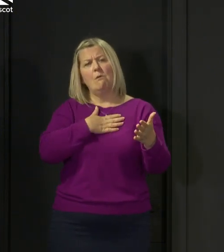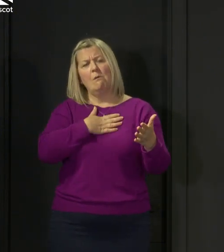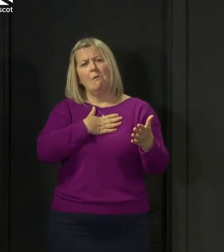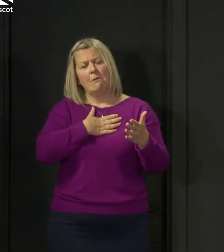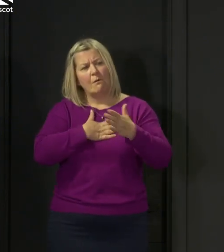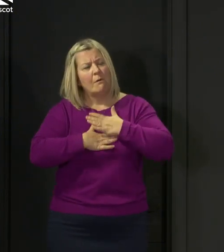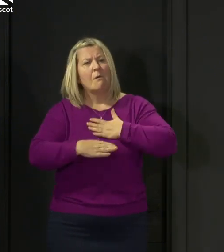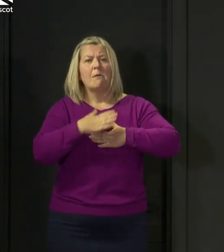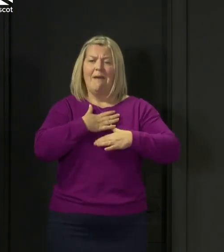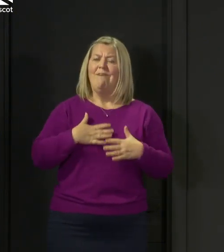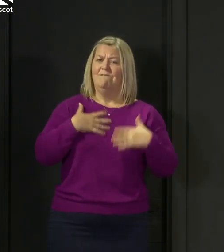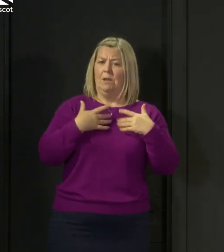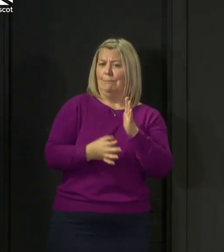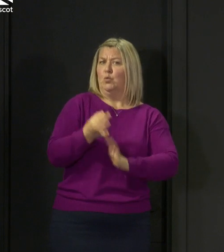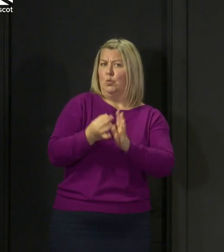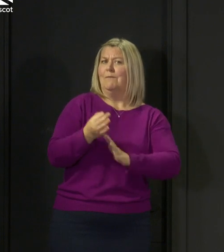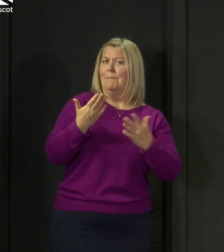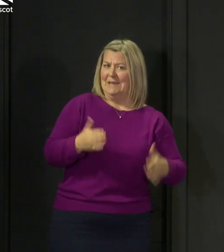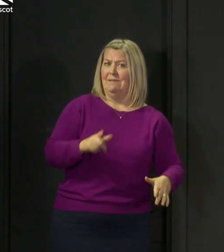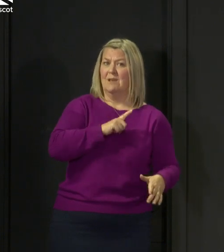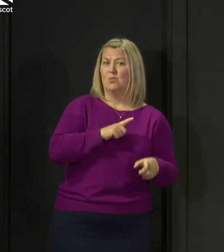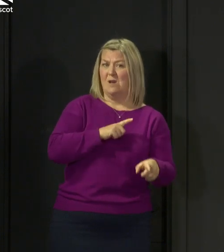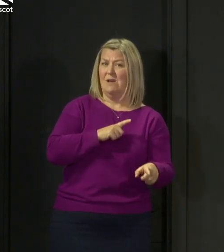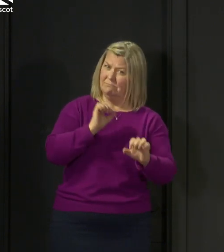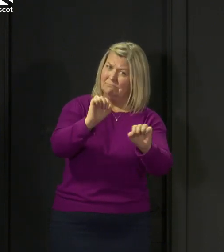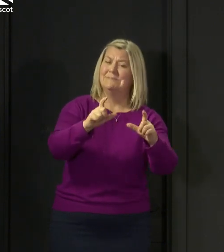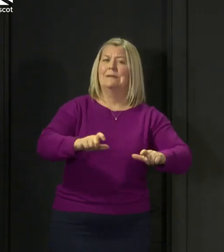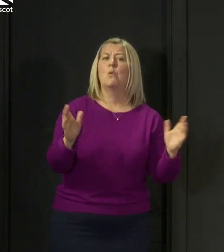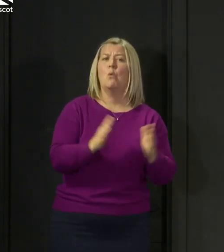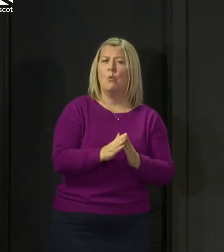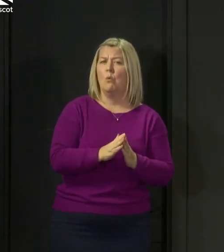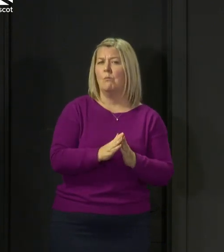we have made the progress we have made. You keep hearing me saying, Gregor and Jeane saying